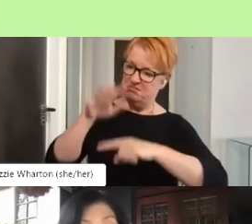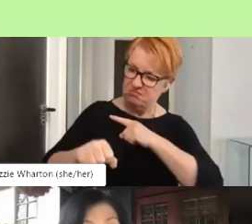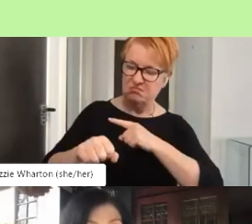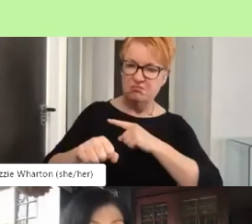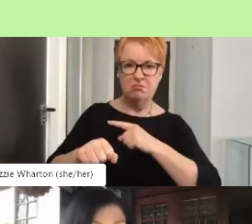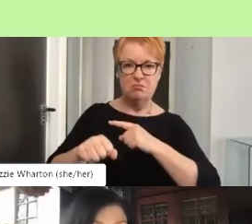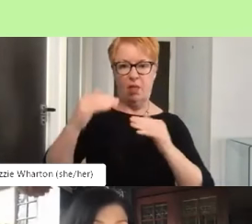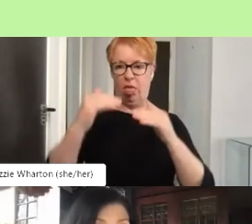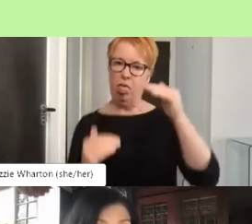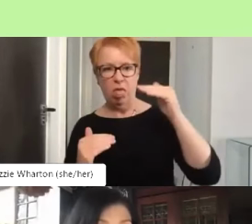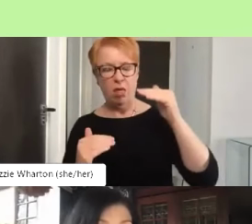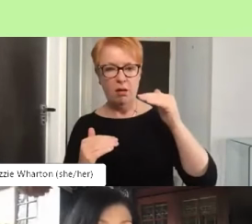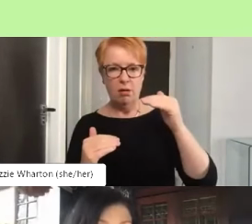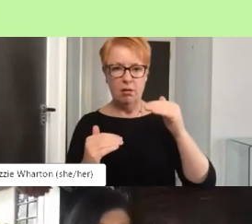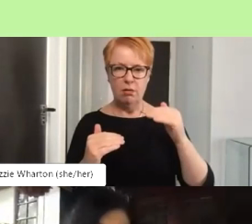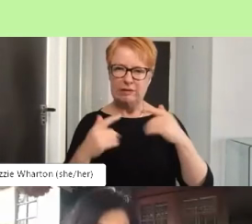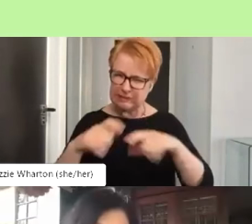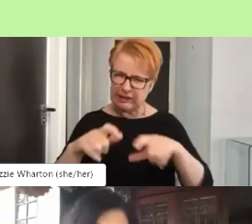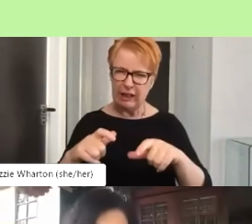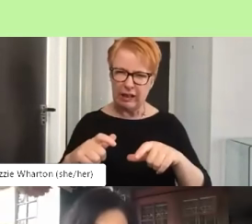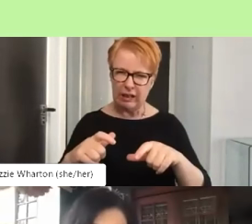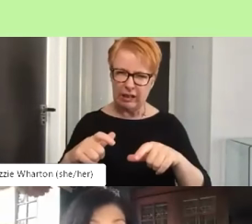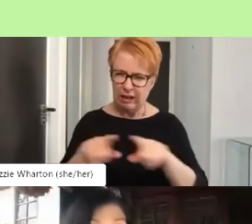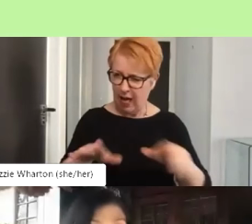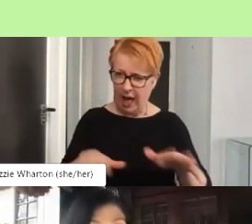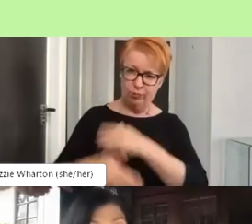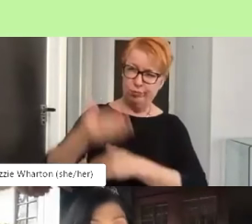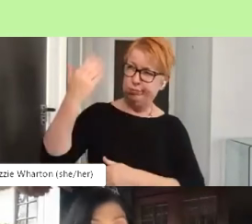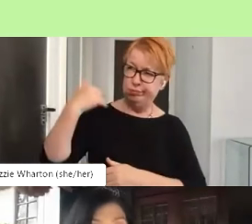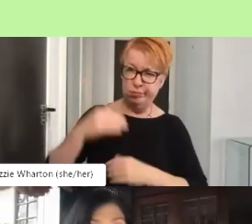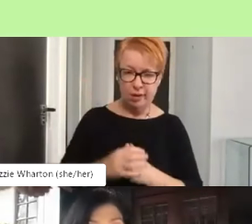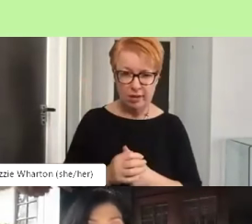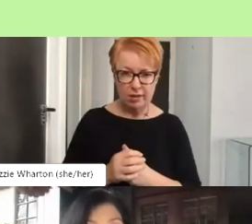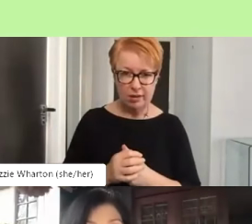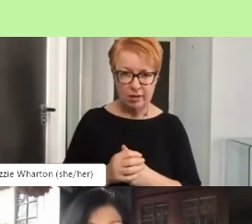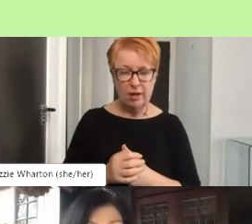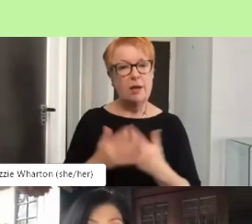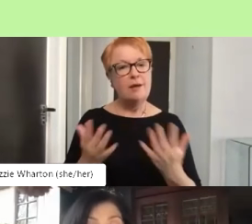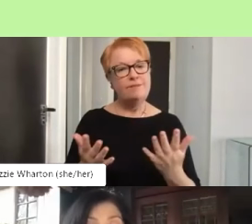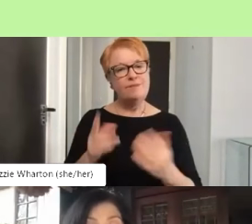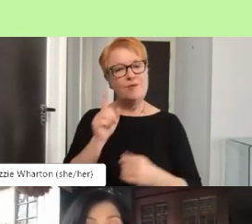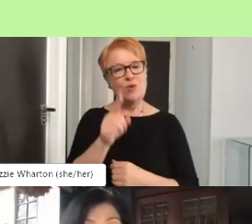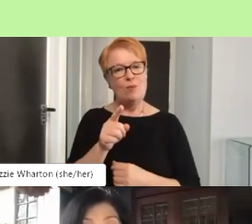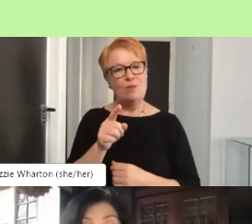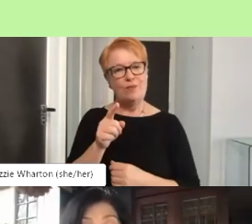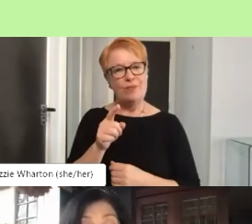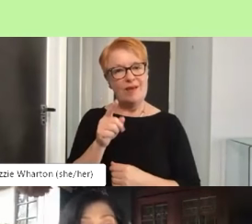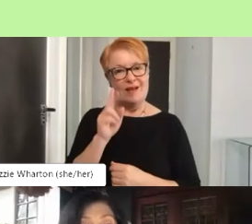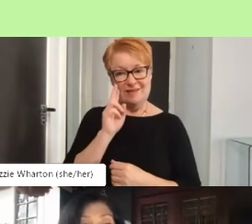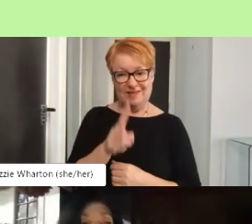What appears once the film footage of the runners on the track are digitally removed,